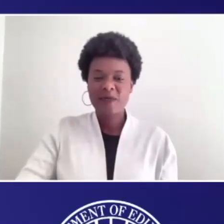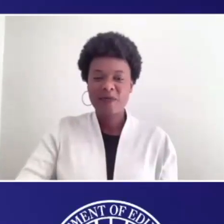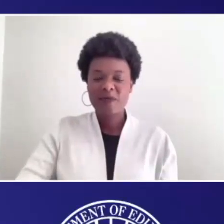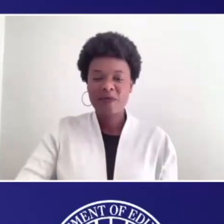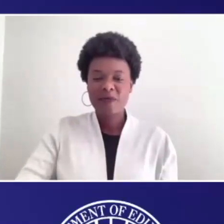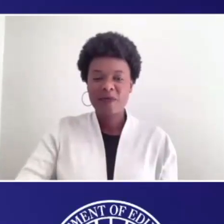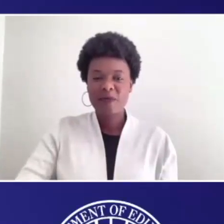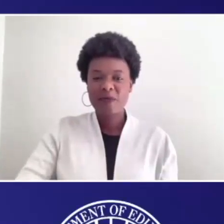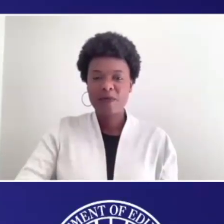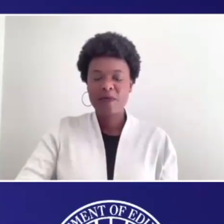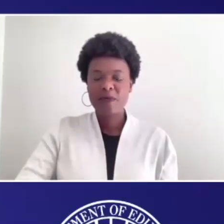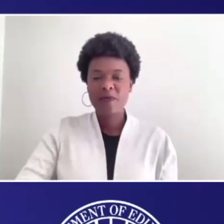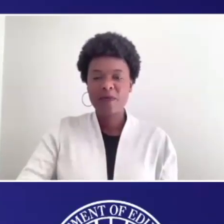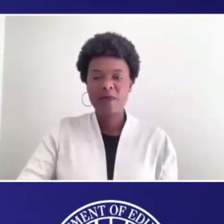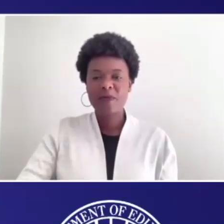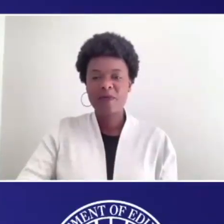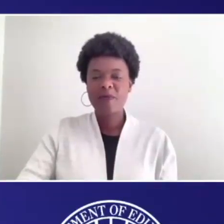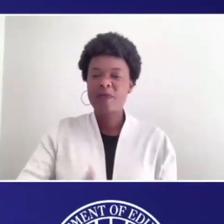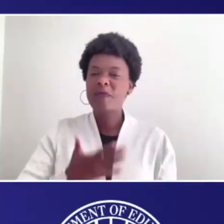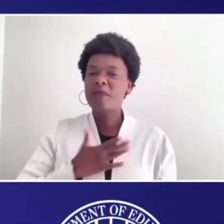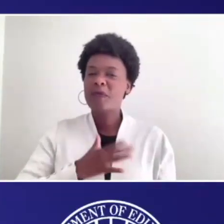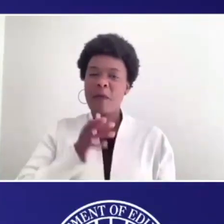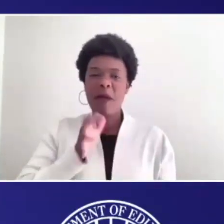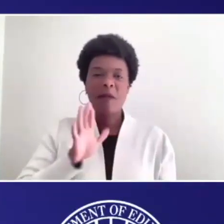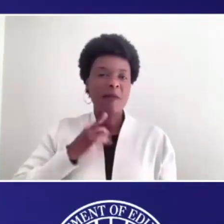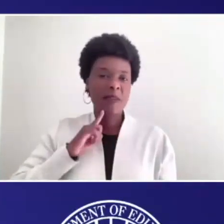My mama did not raise a fool, right? Alright.